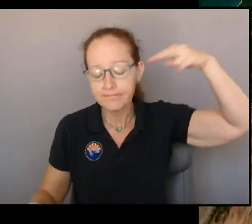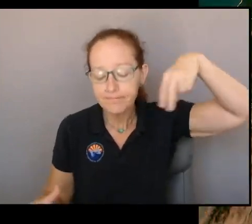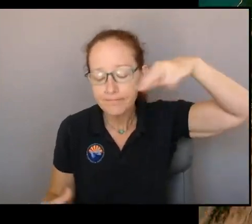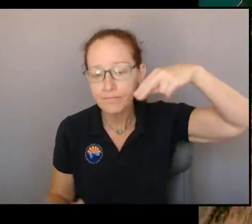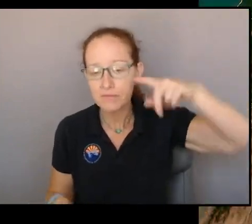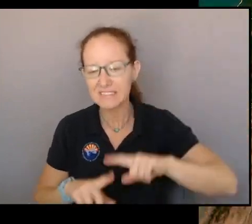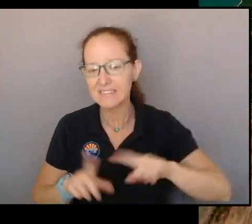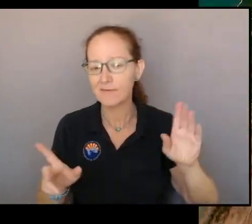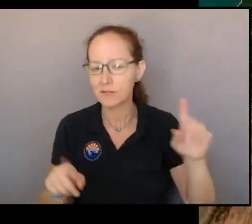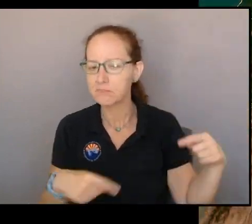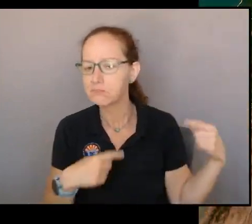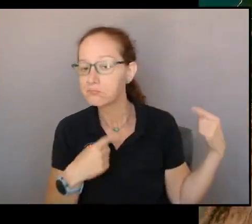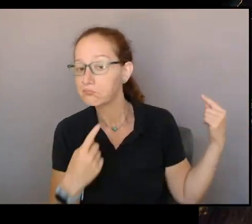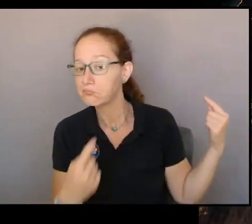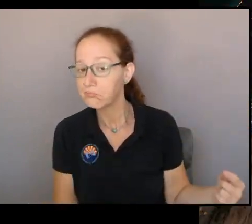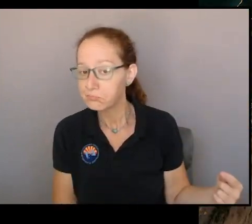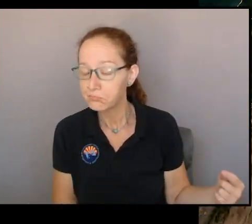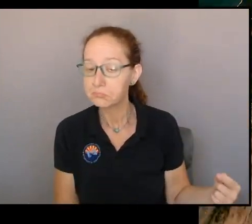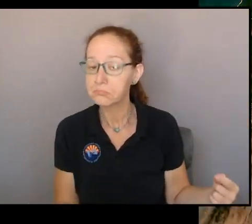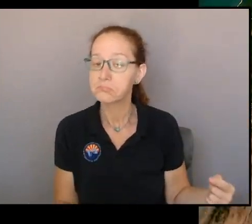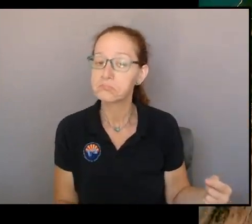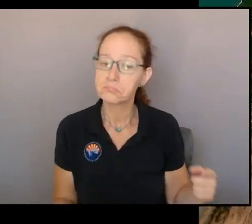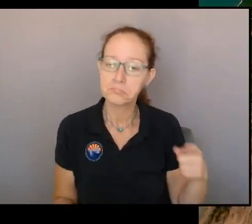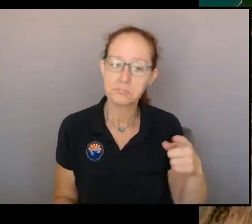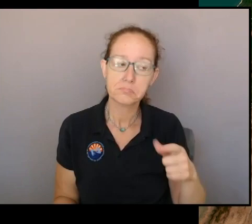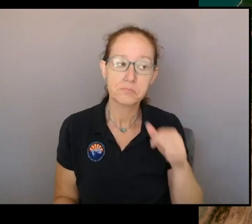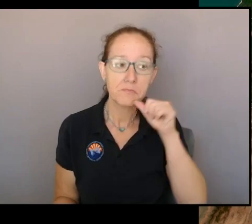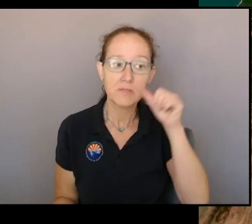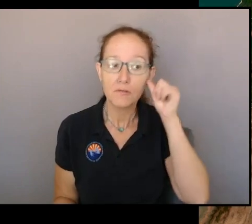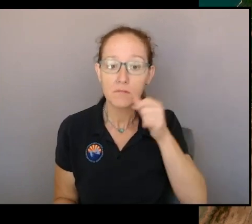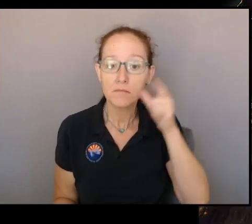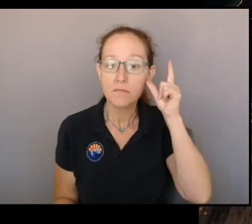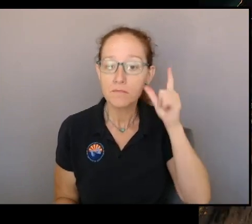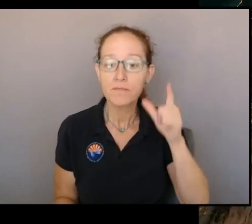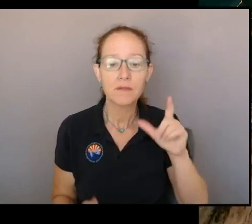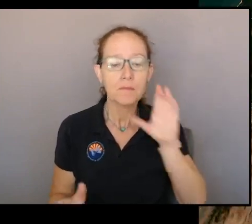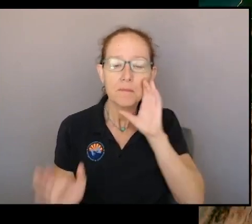days. The other satellite wasn't as clear as this one. And